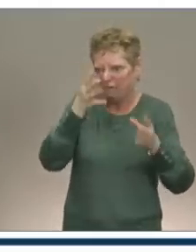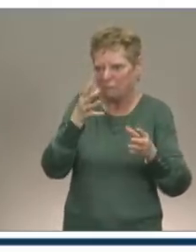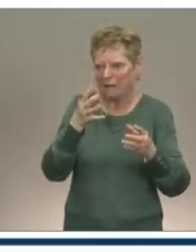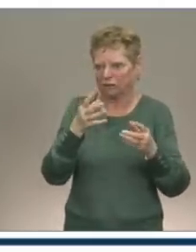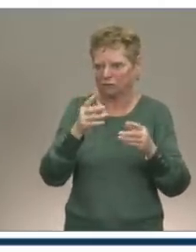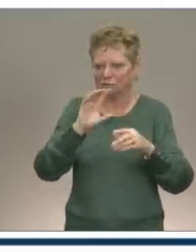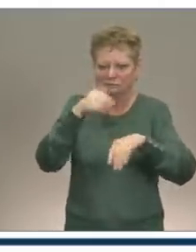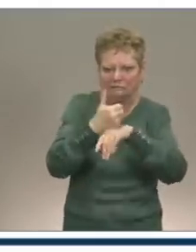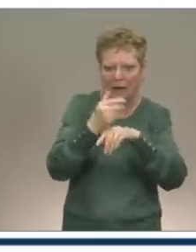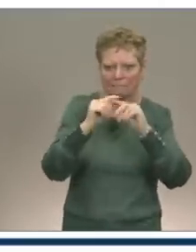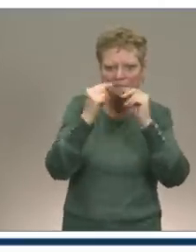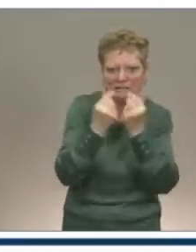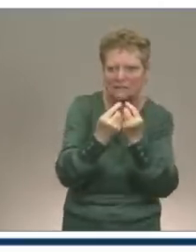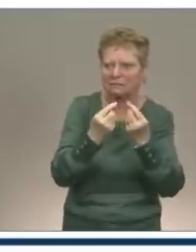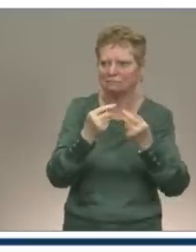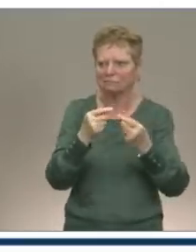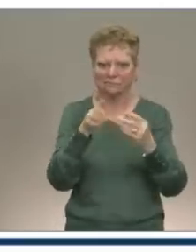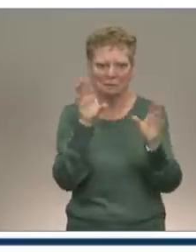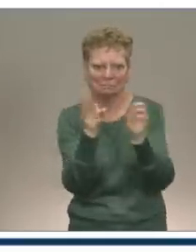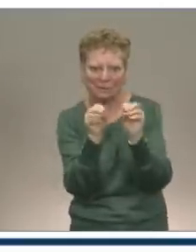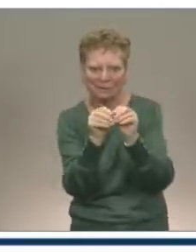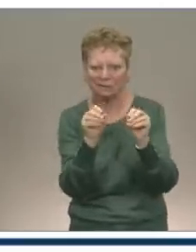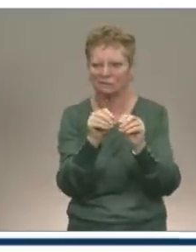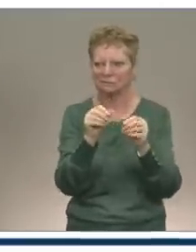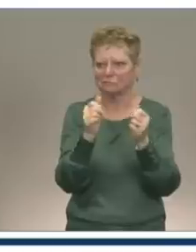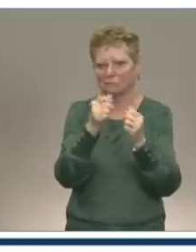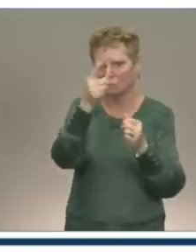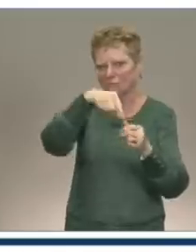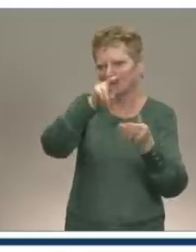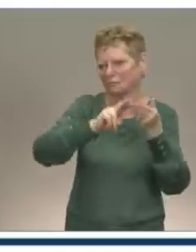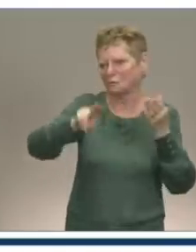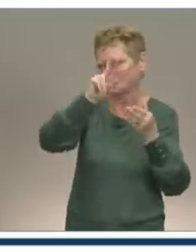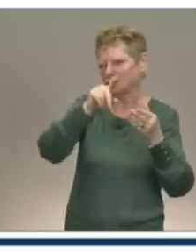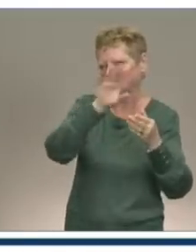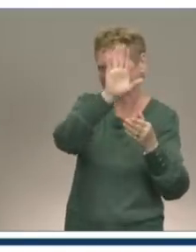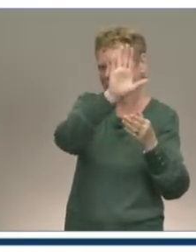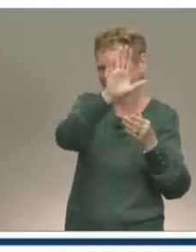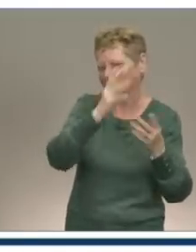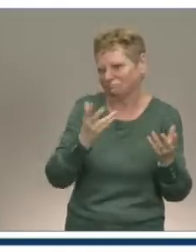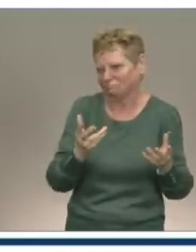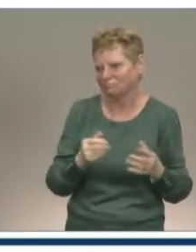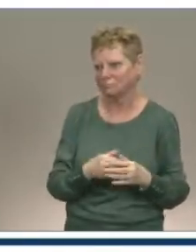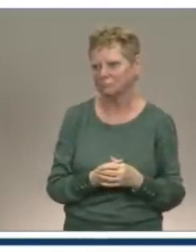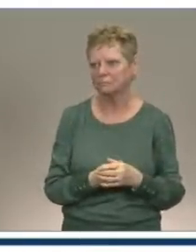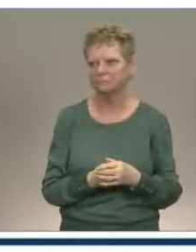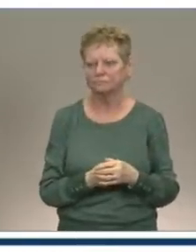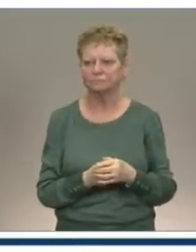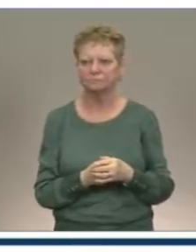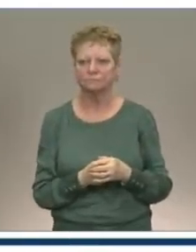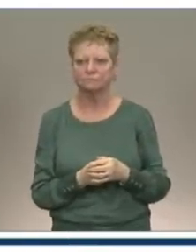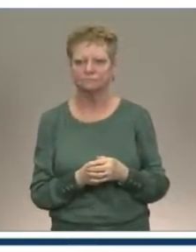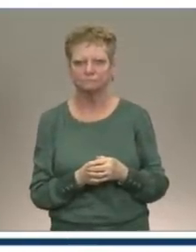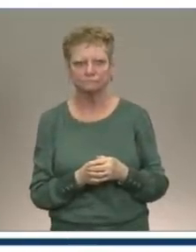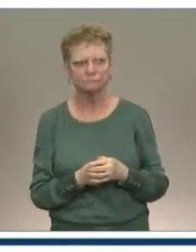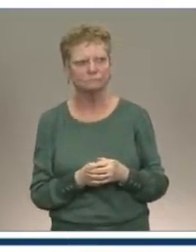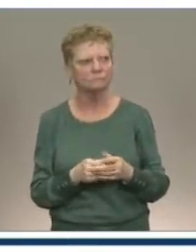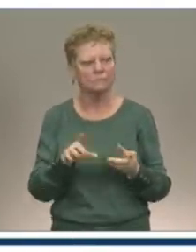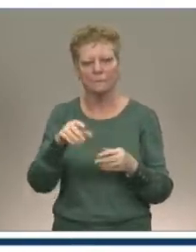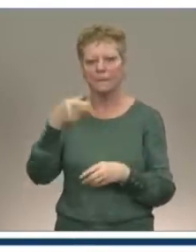first meetings today and then meeting with the admin university administration this afternoon